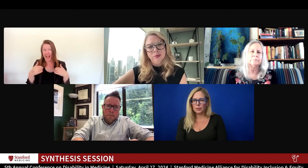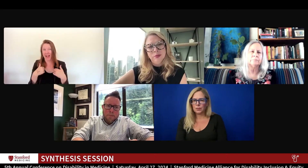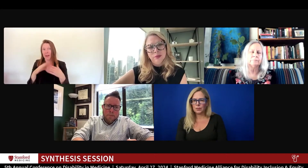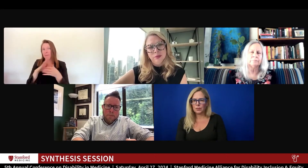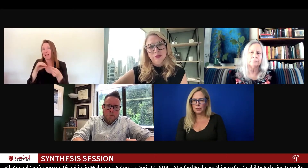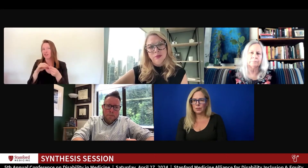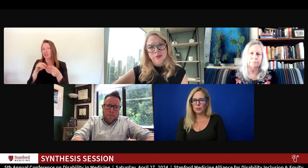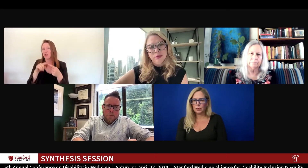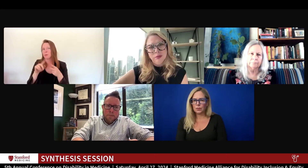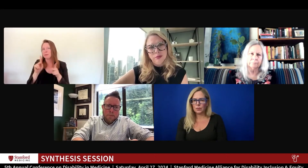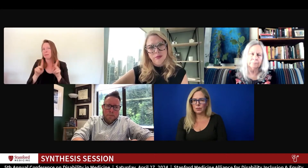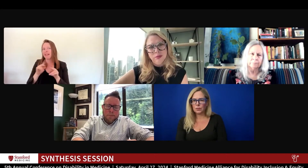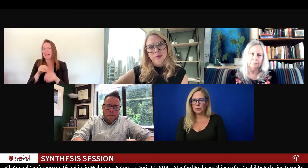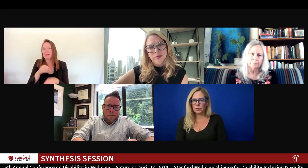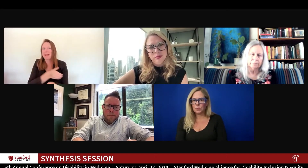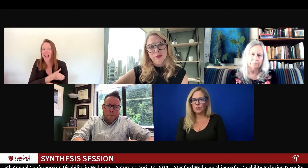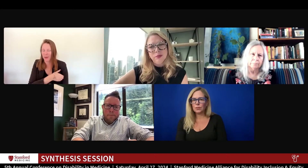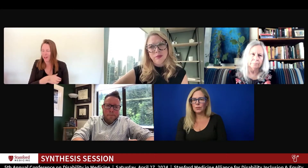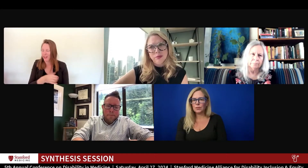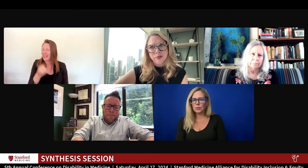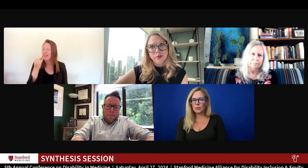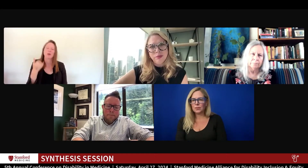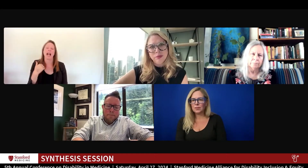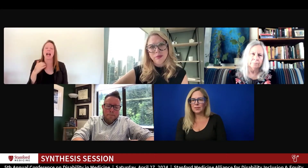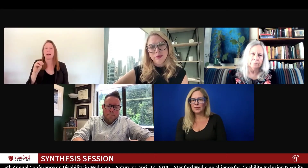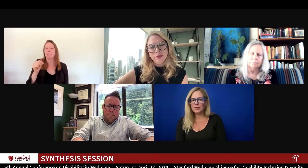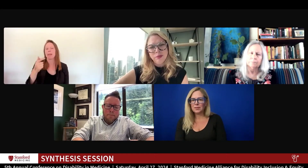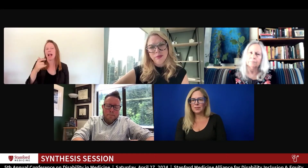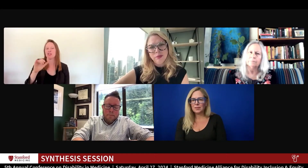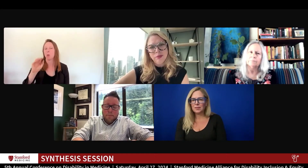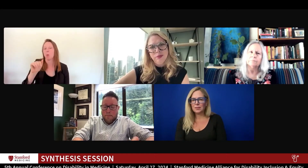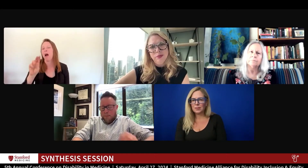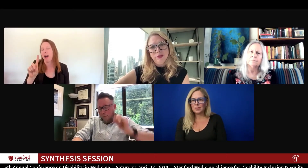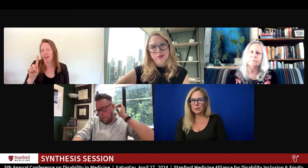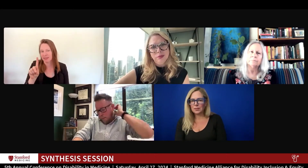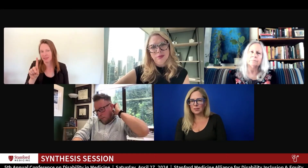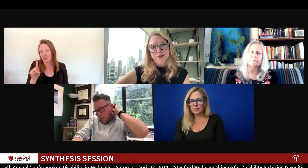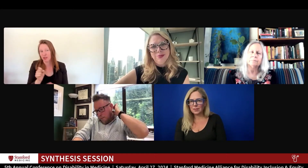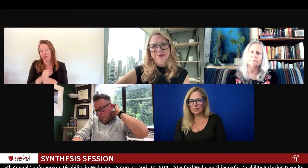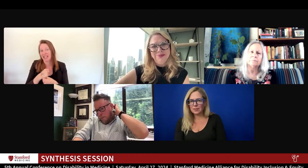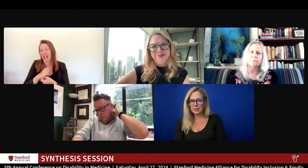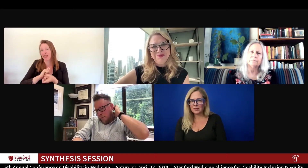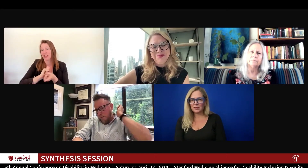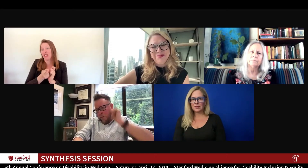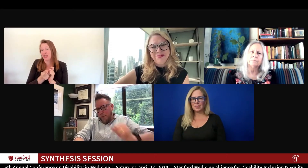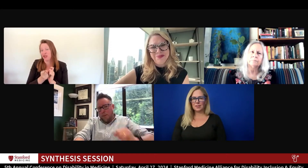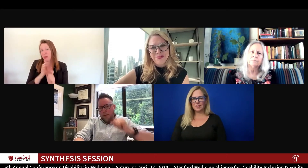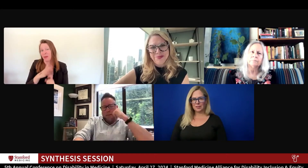does anyone on this panel have a message to the people in power? If you had perhaps a magic wand